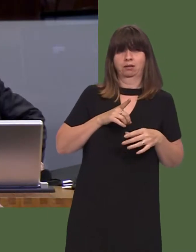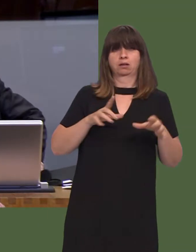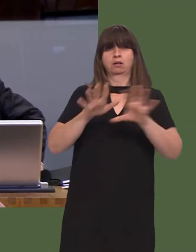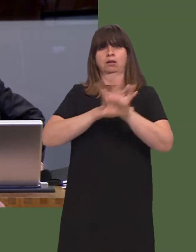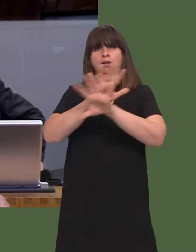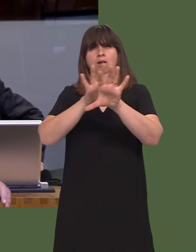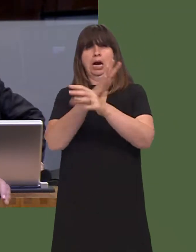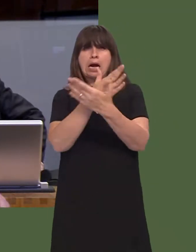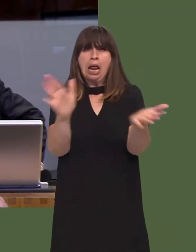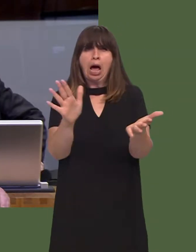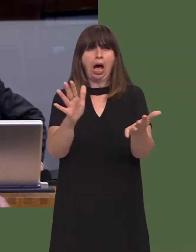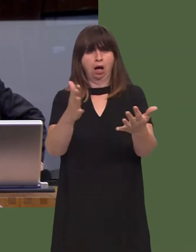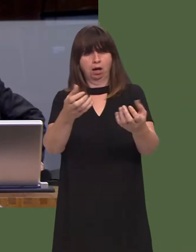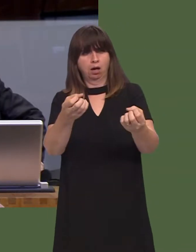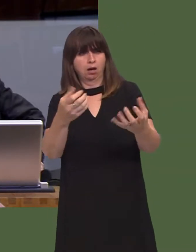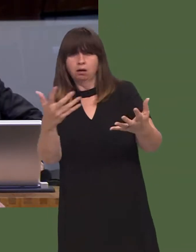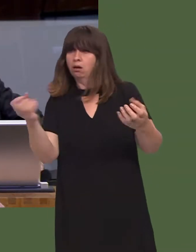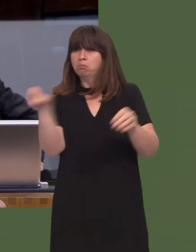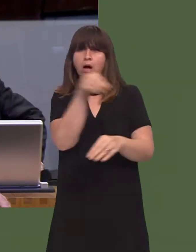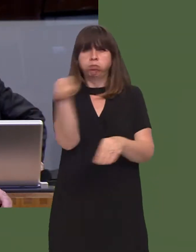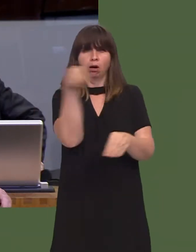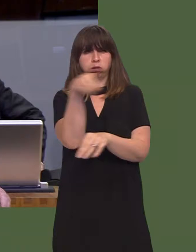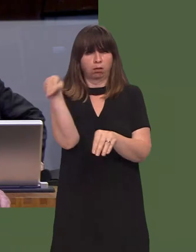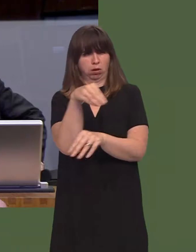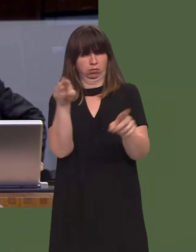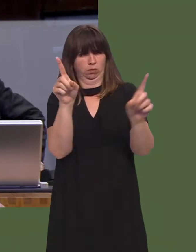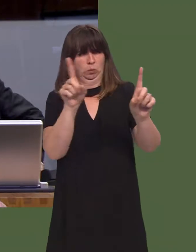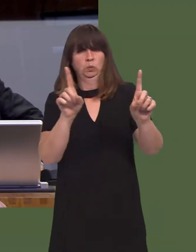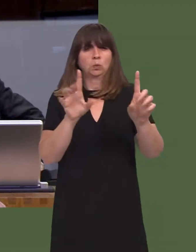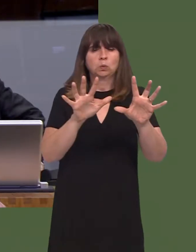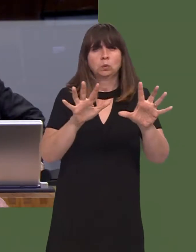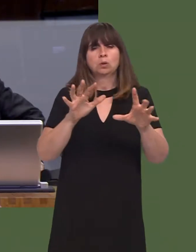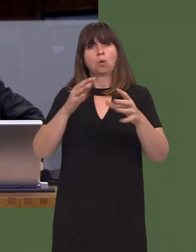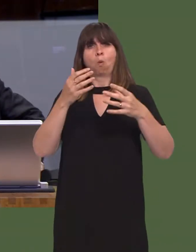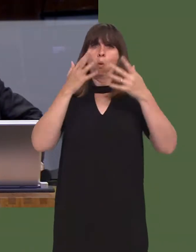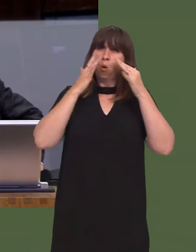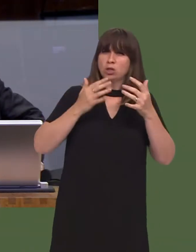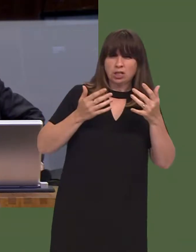transparency; there is little or no accountability. There is an inability for the auditor general